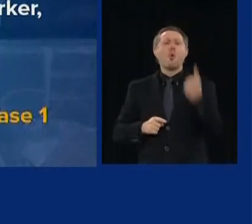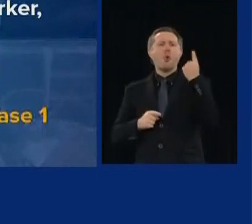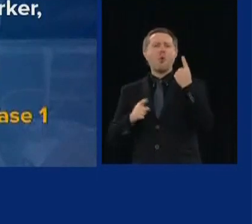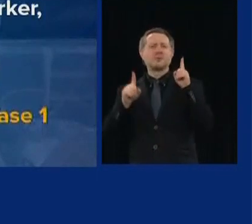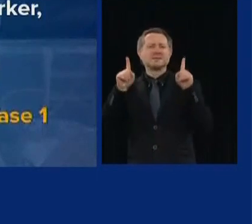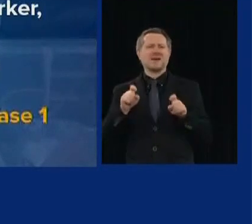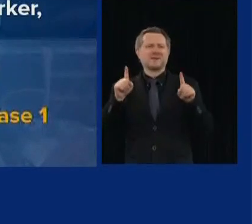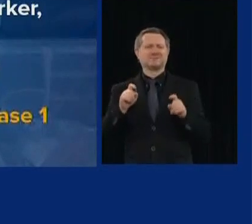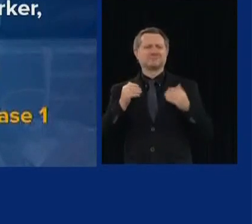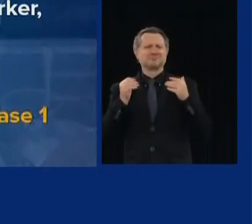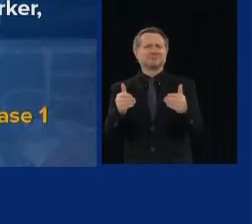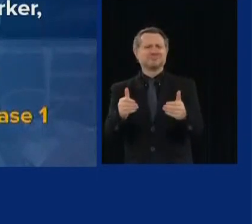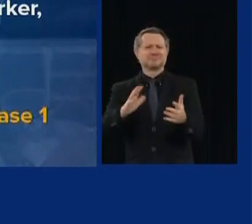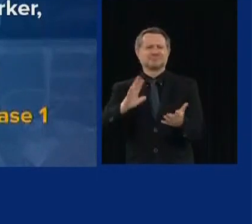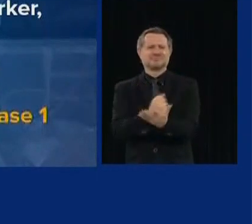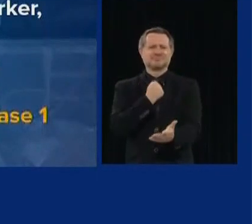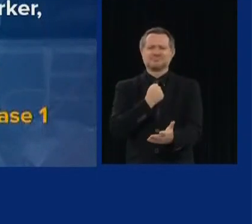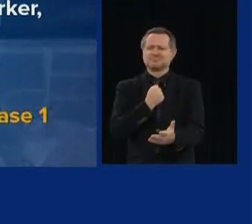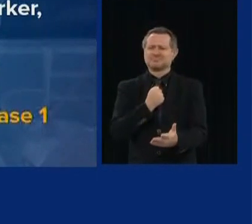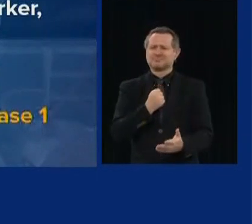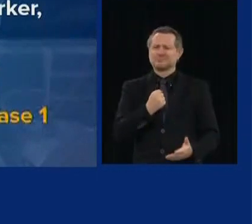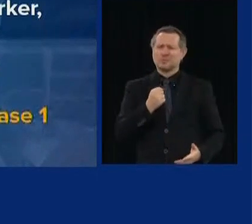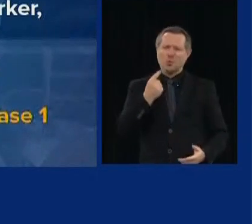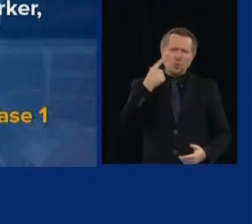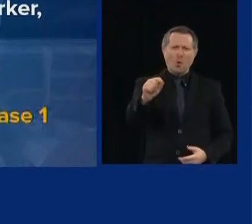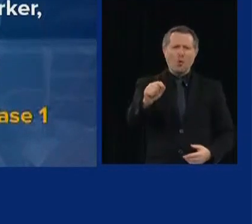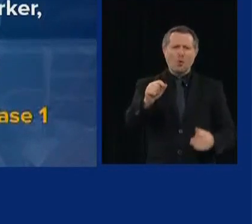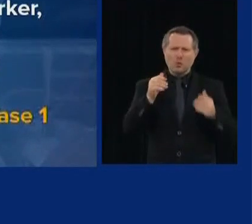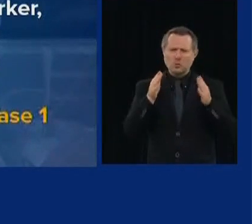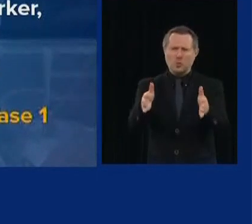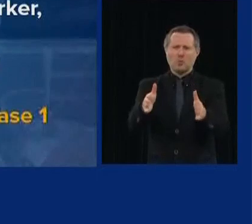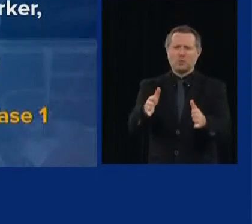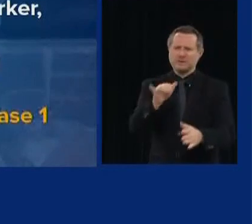IF YOU THINK YOU HAVE SYMPTOMS,